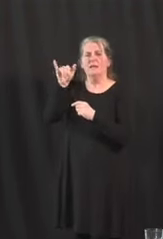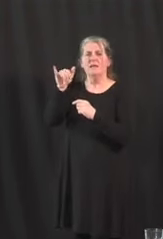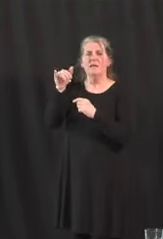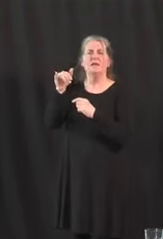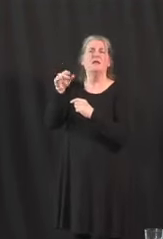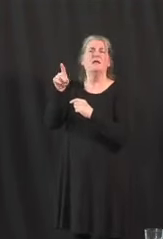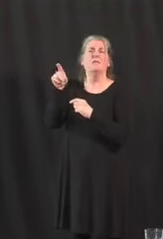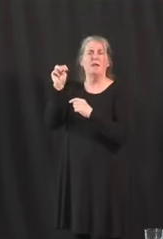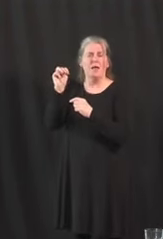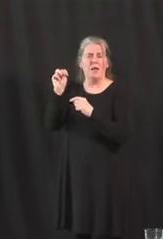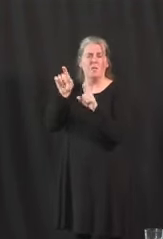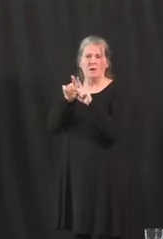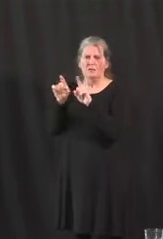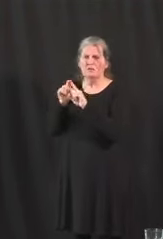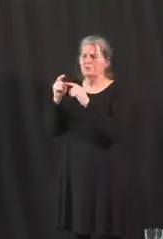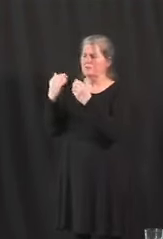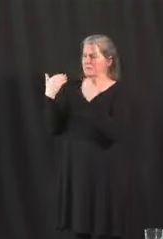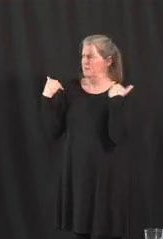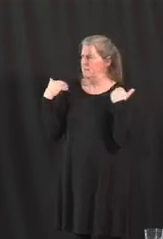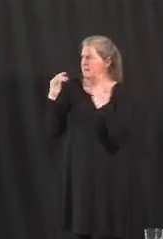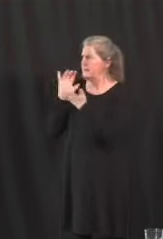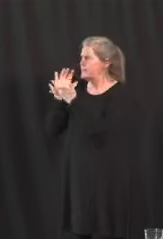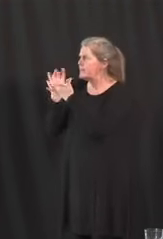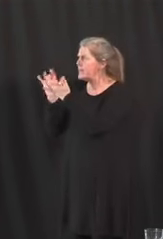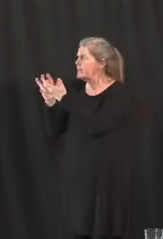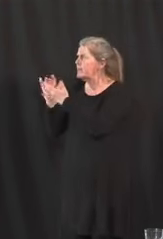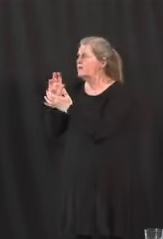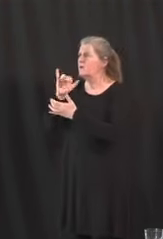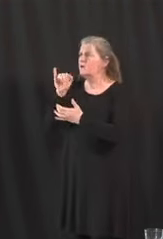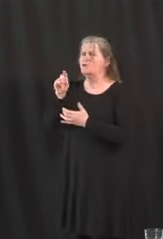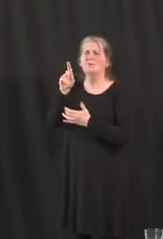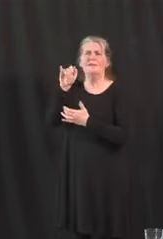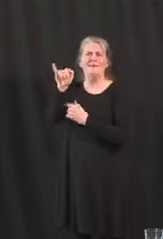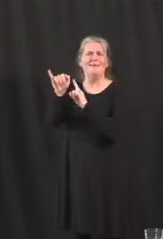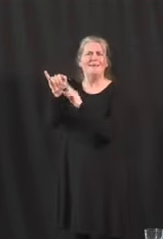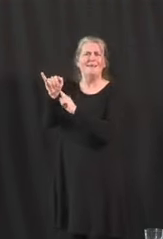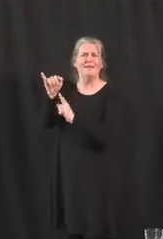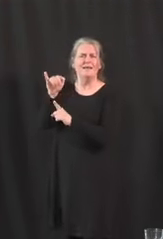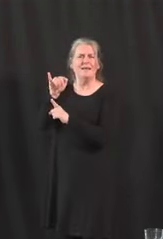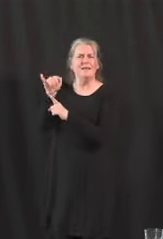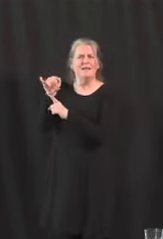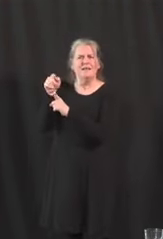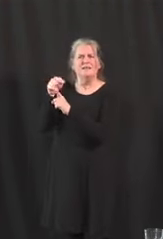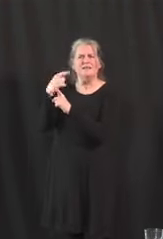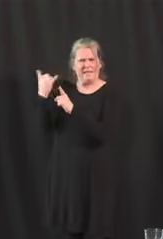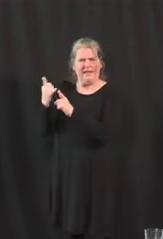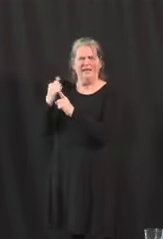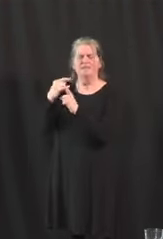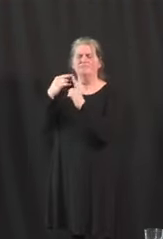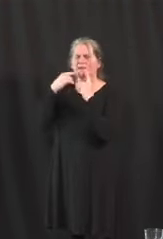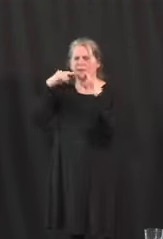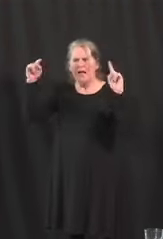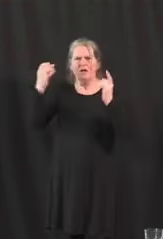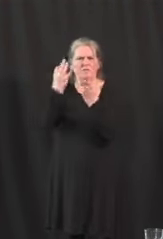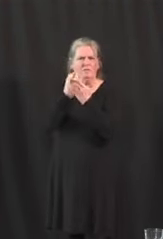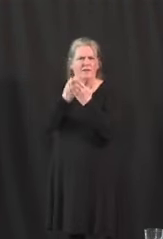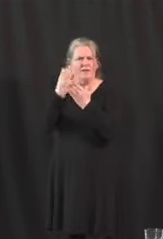OF THE MINISTERS. IT WAS MINISTER JOLY WHO IN HER STATEMENTS ON TODAY'S FUNDING ANNOUNCEMENT TALKED ABOUT EXACTLY THAT COLLABORATIVE